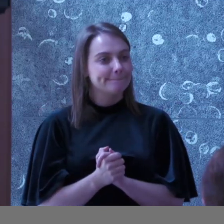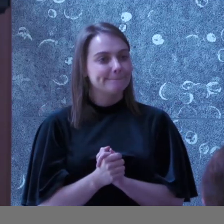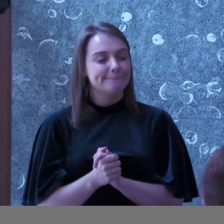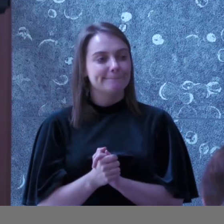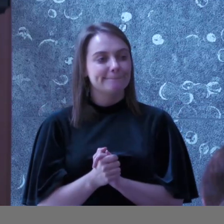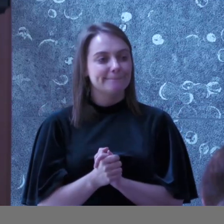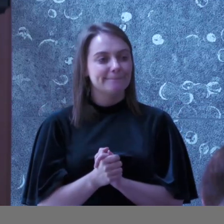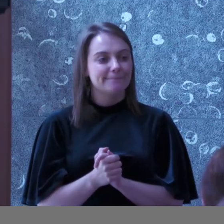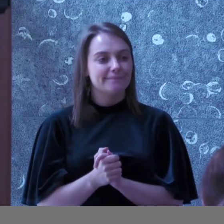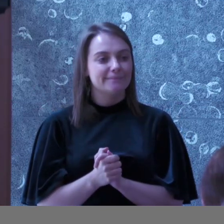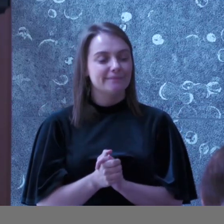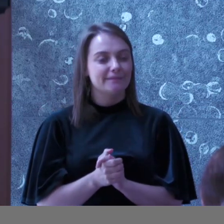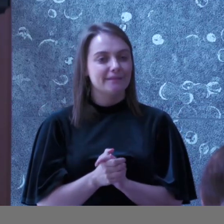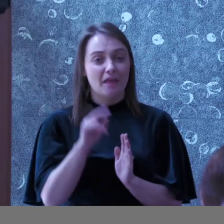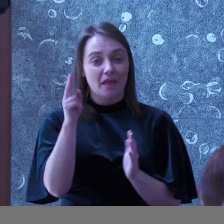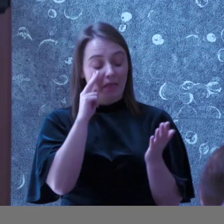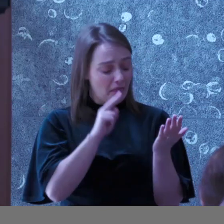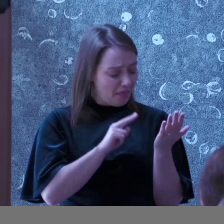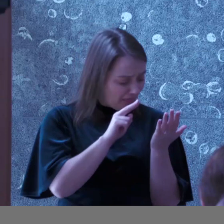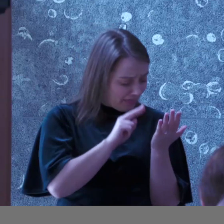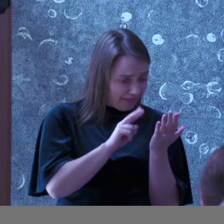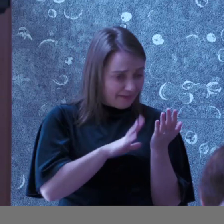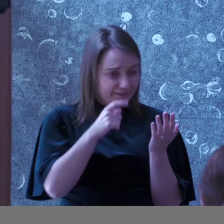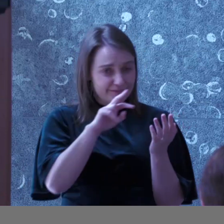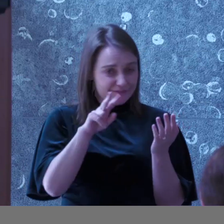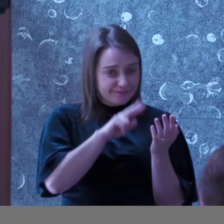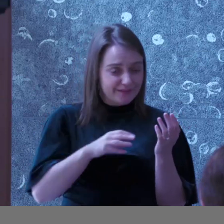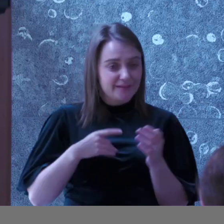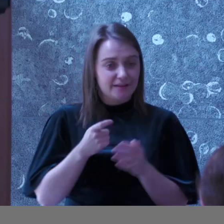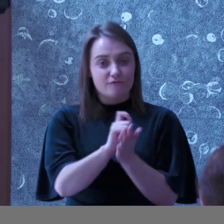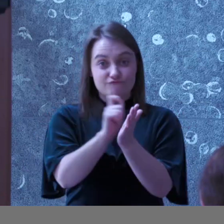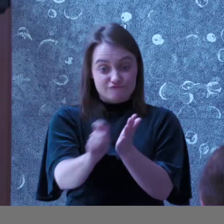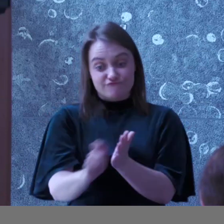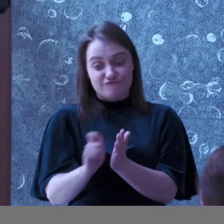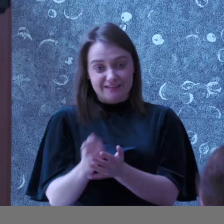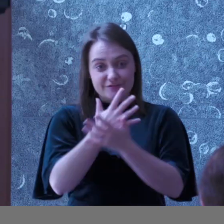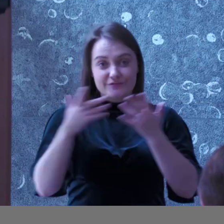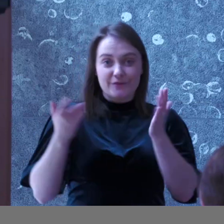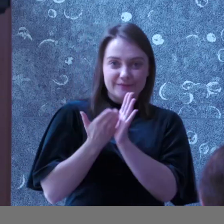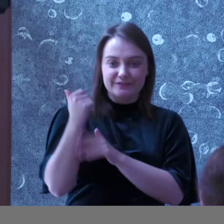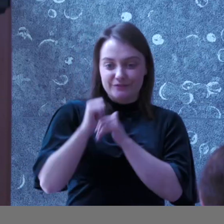I am not going to be able to read my own writing, I don't think I have written as much every,